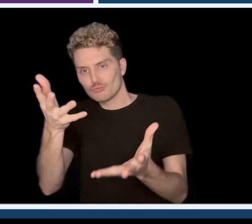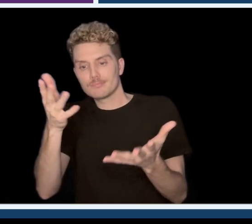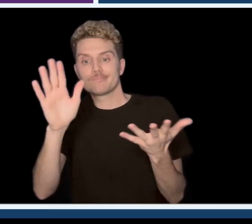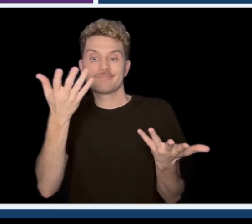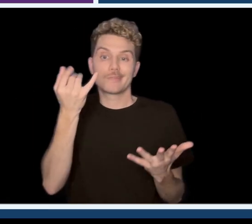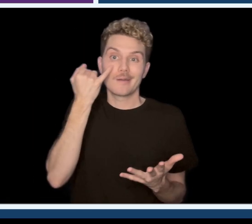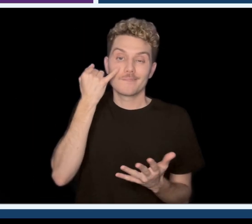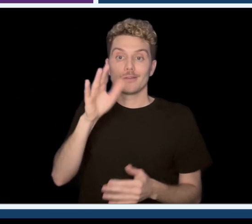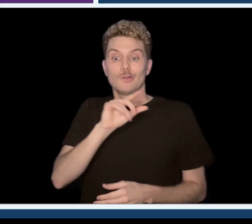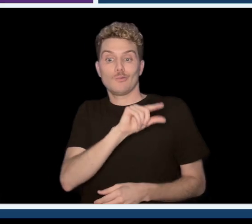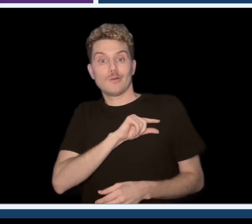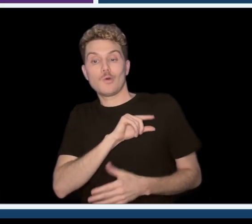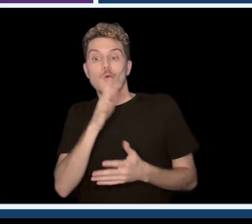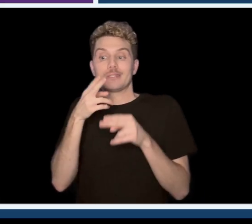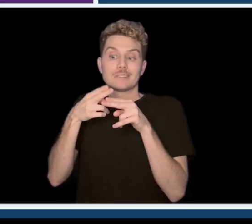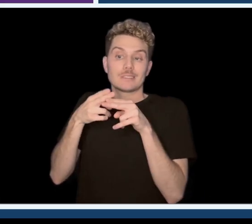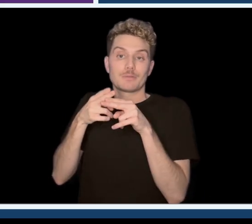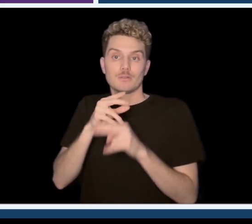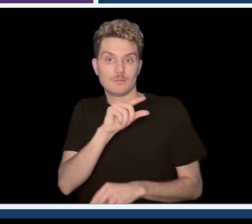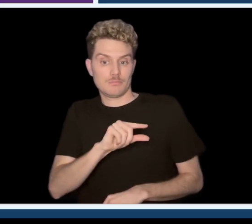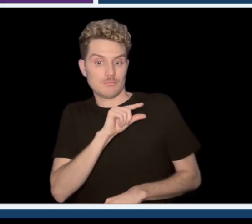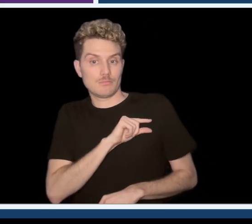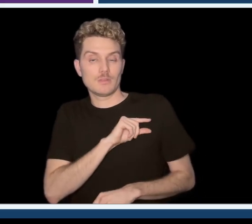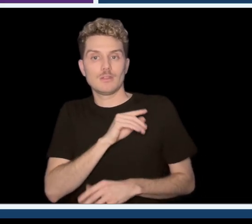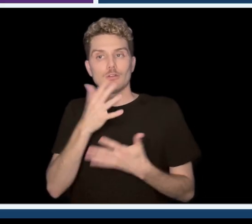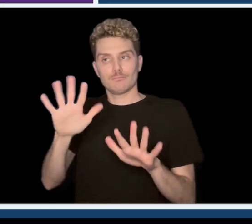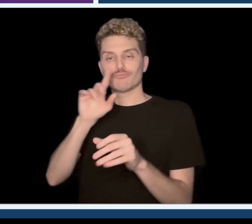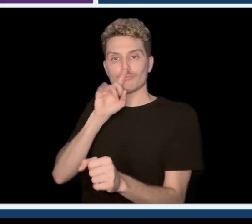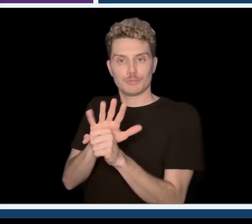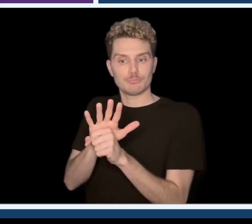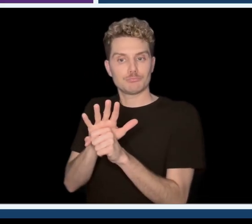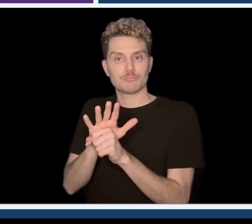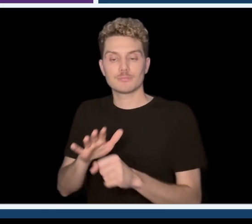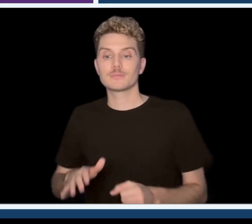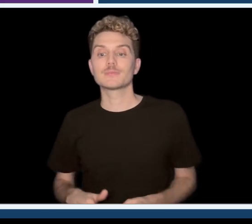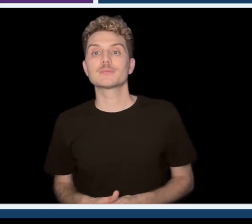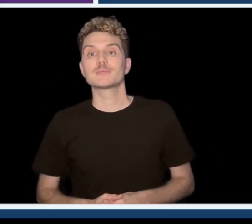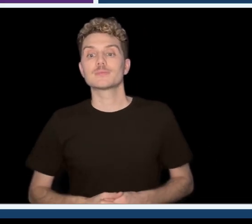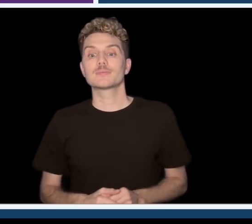your eligibility or provisional eligibility has been confirmed, or